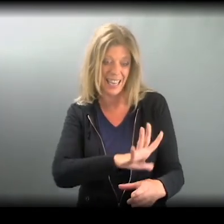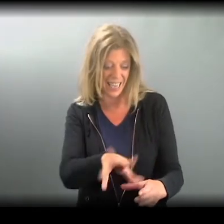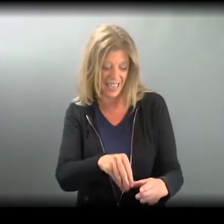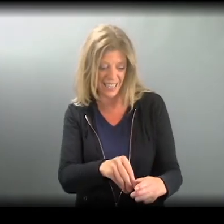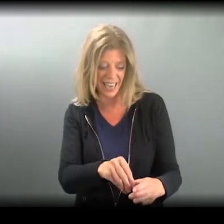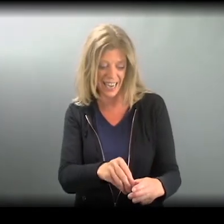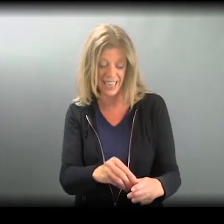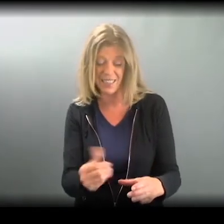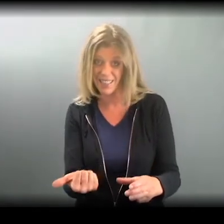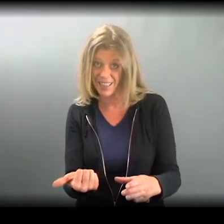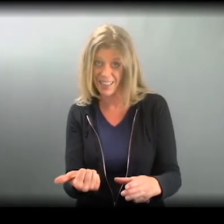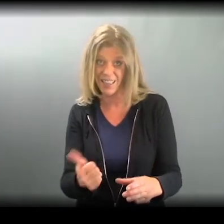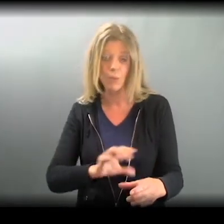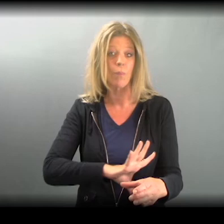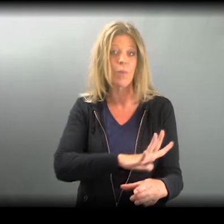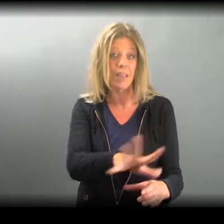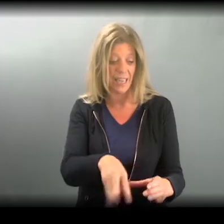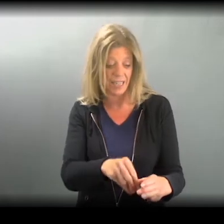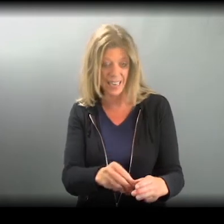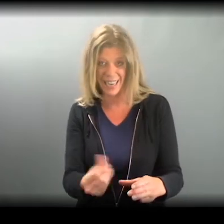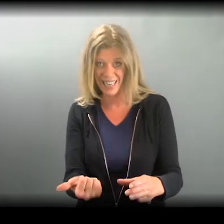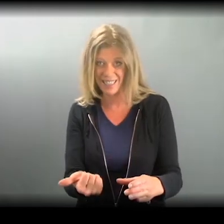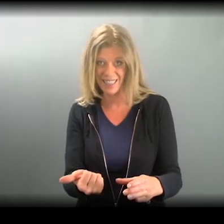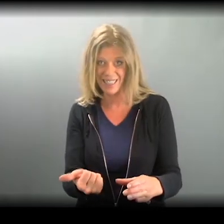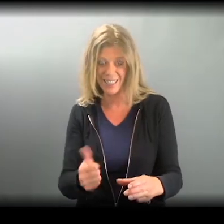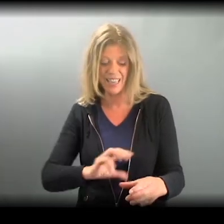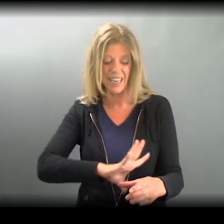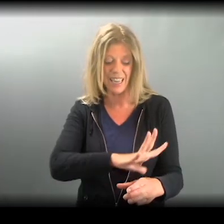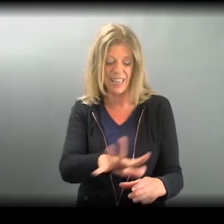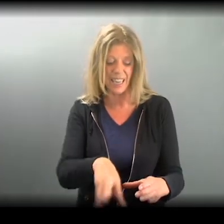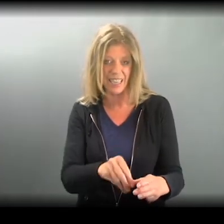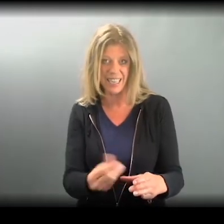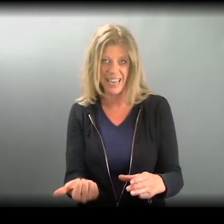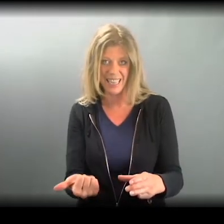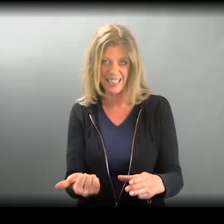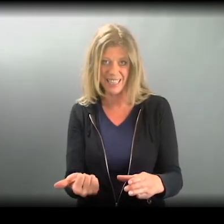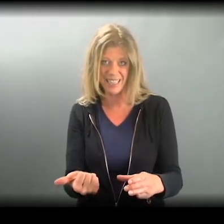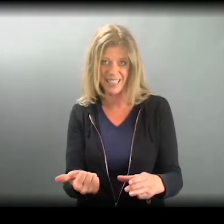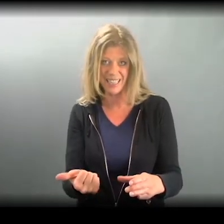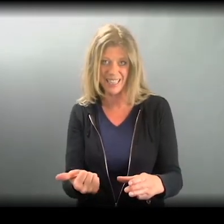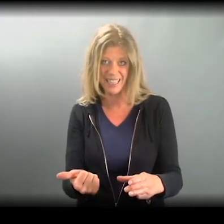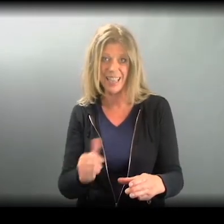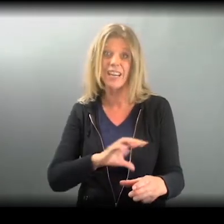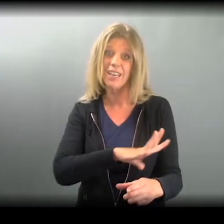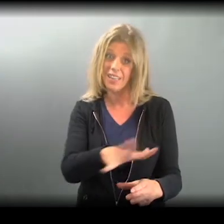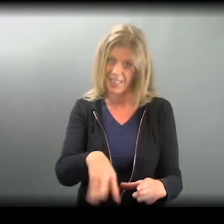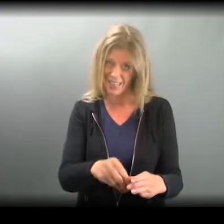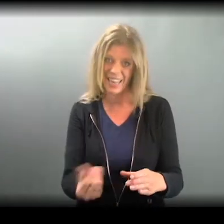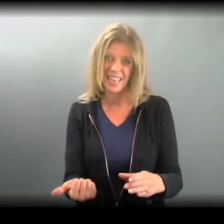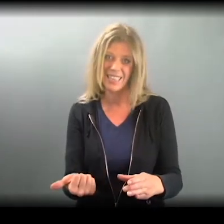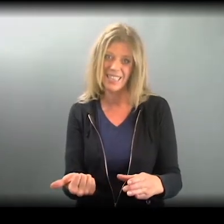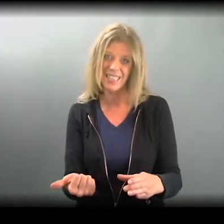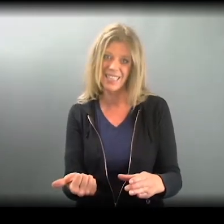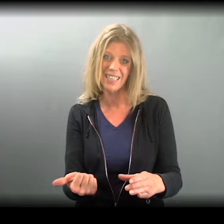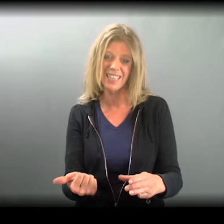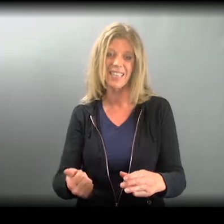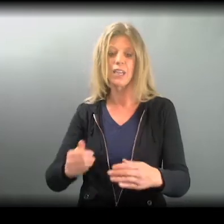CONTAINS